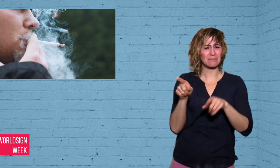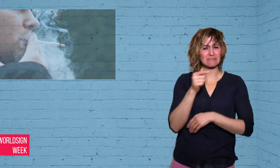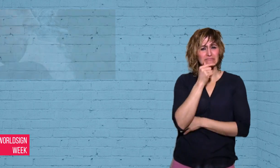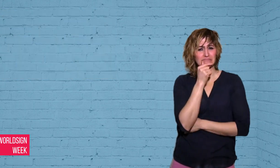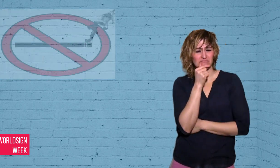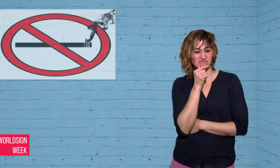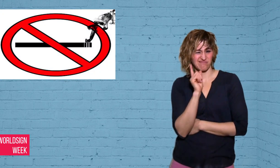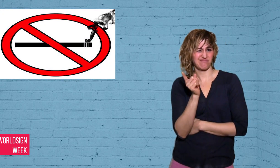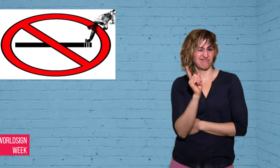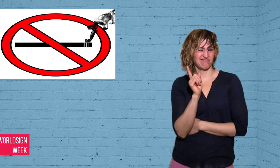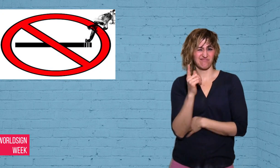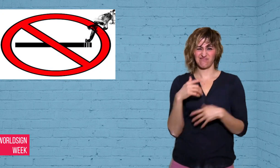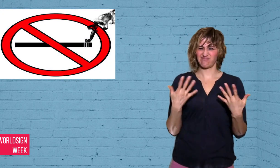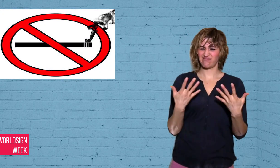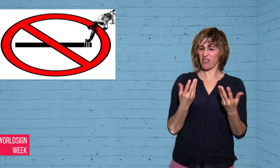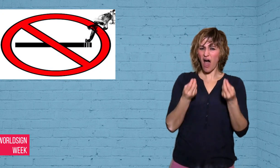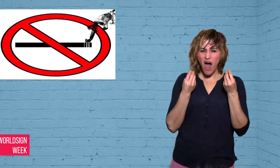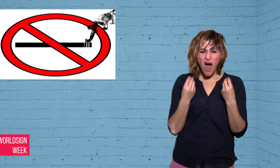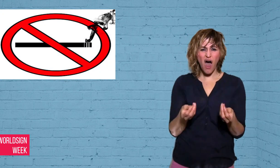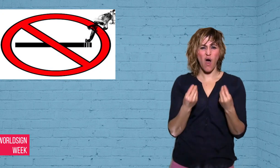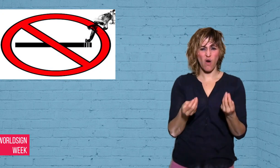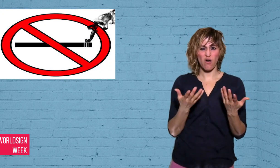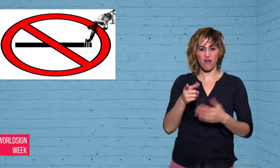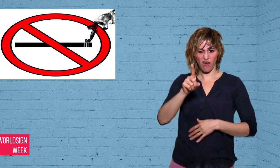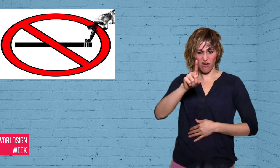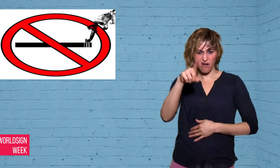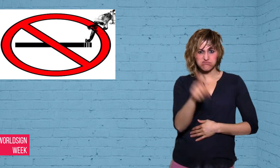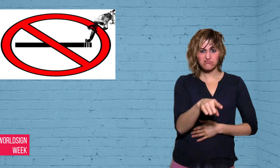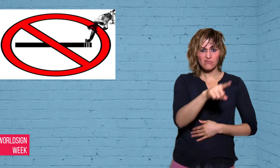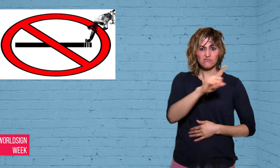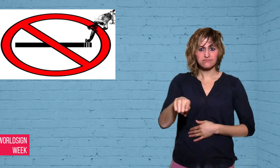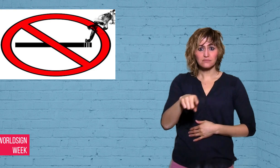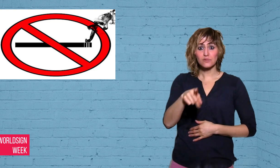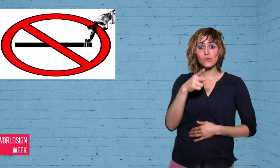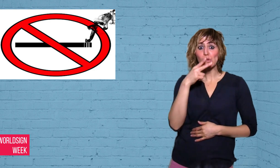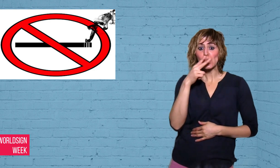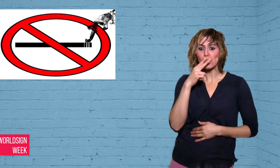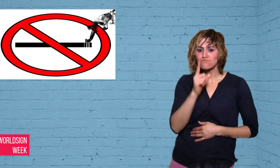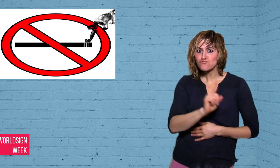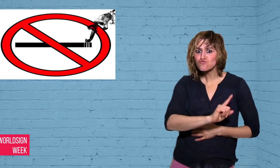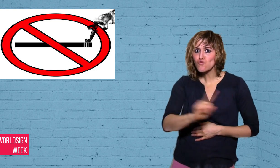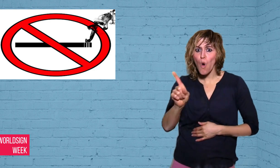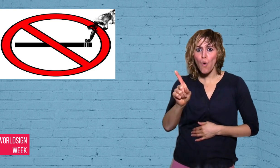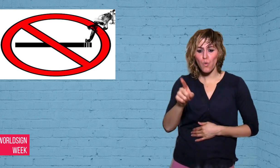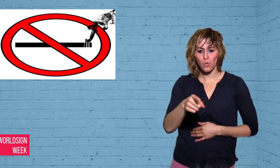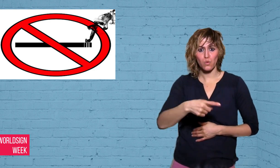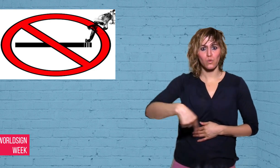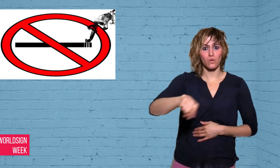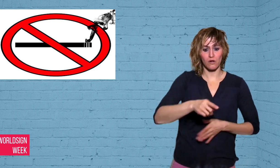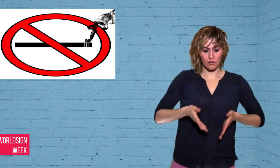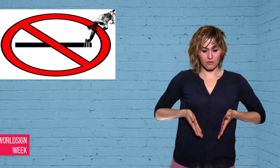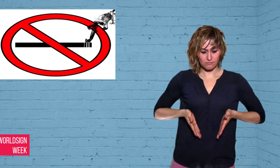selling to an entire generation could be enforceable.